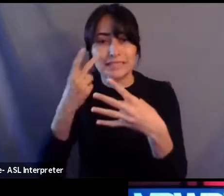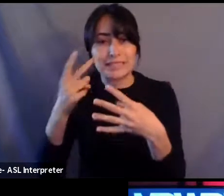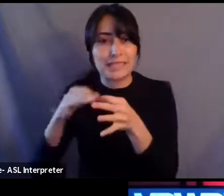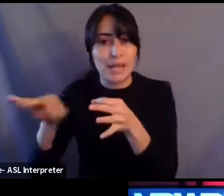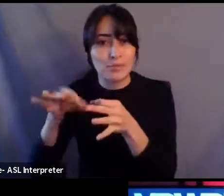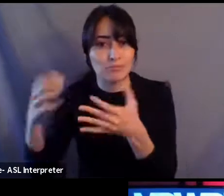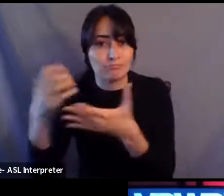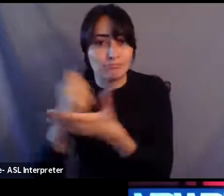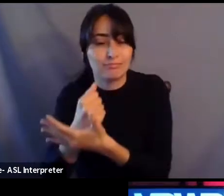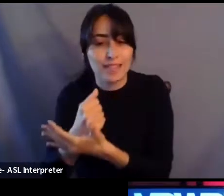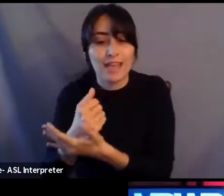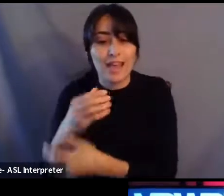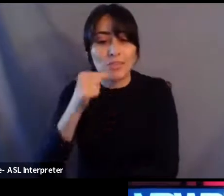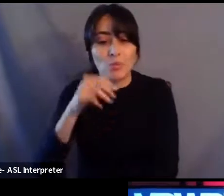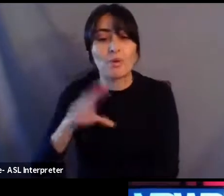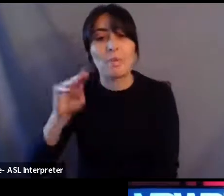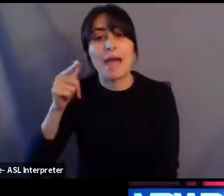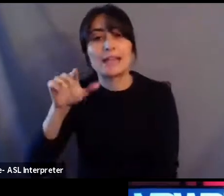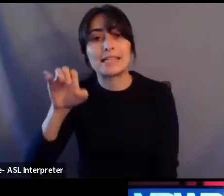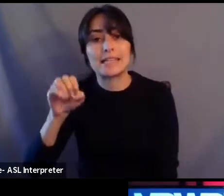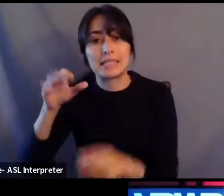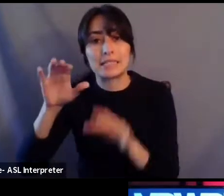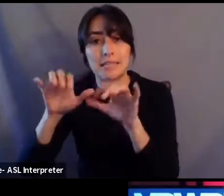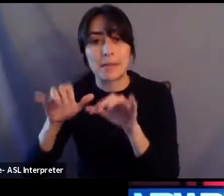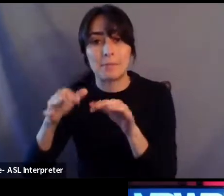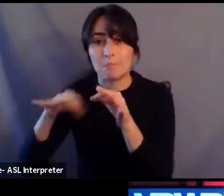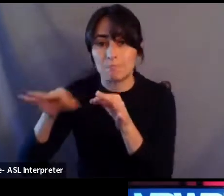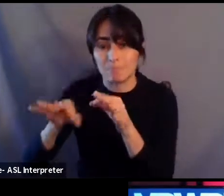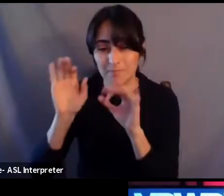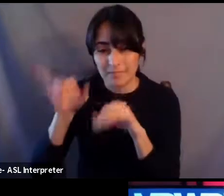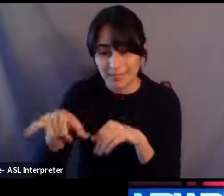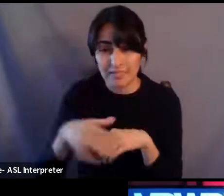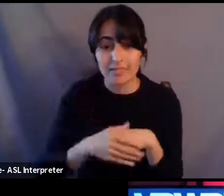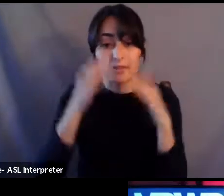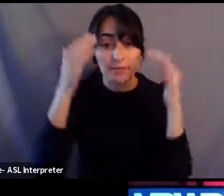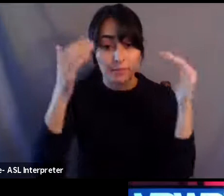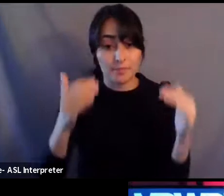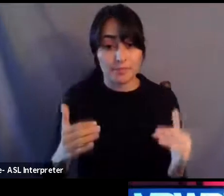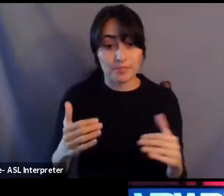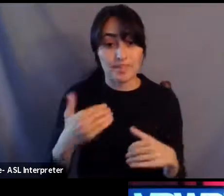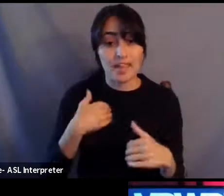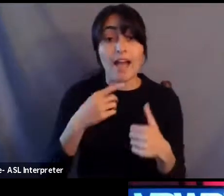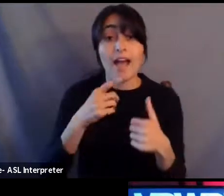Our team is behind the scenes doing lots of amazing things. Juliette, Renzo, Ariyah,